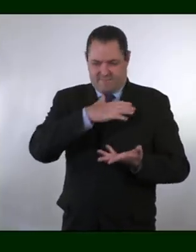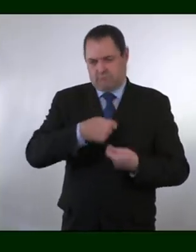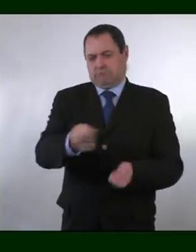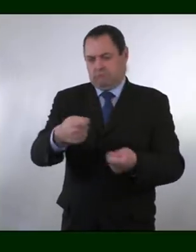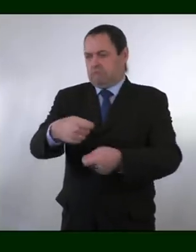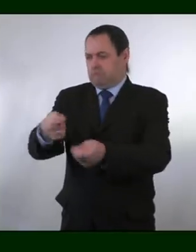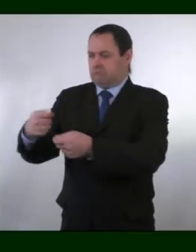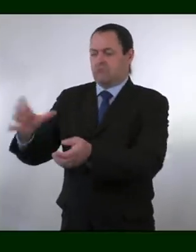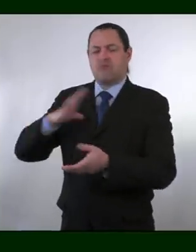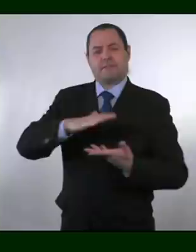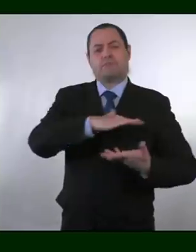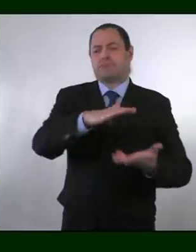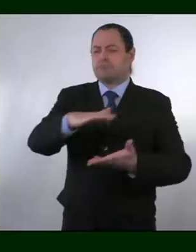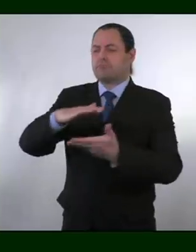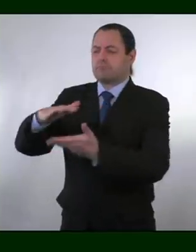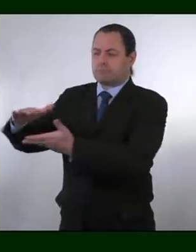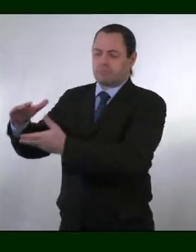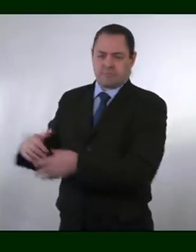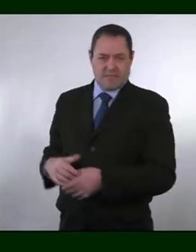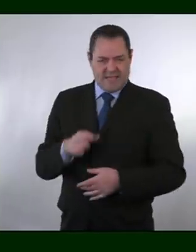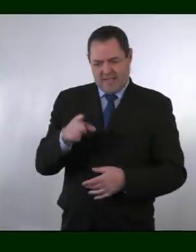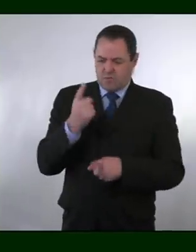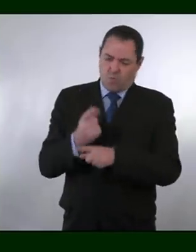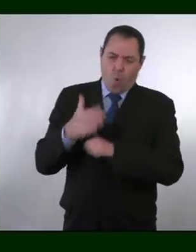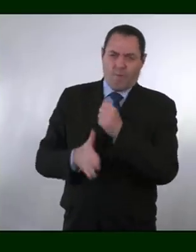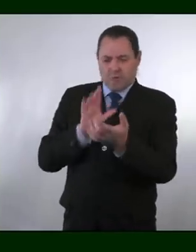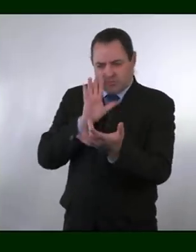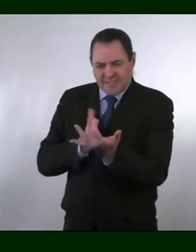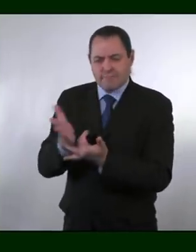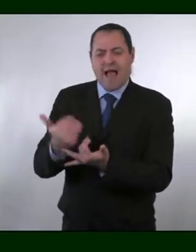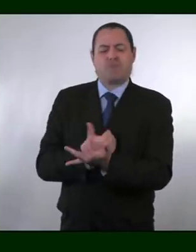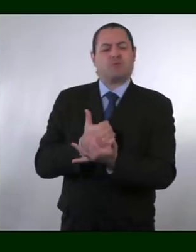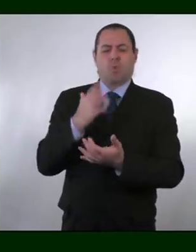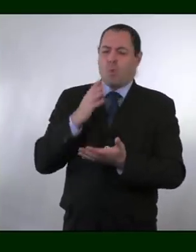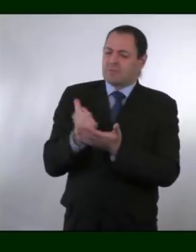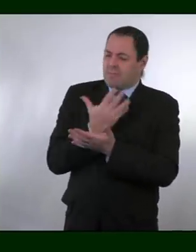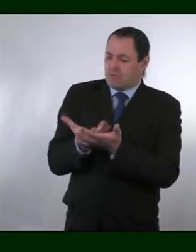transparency and moving too fast to secure contracts. He should know that the shadow